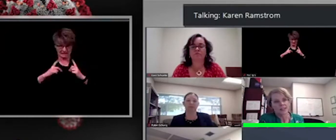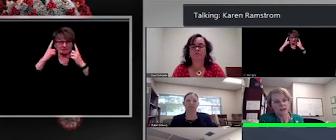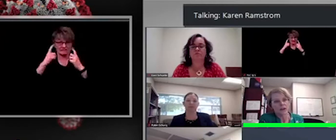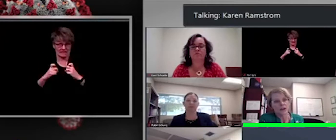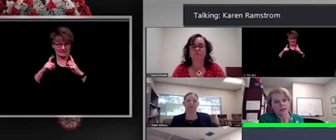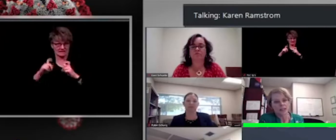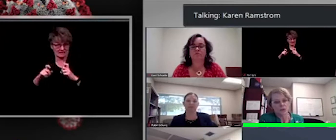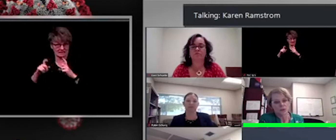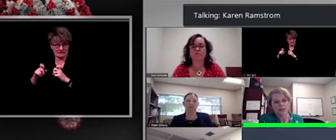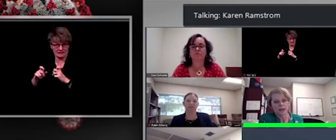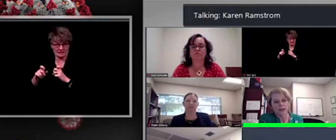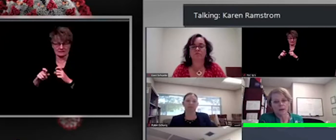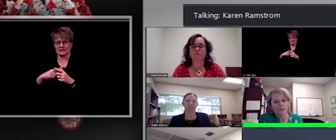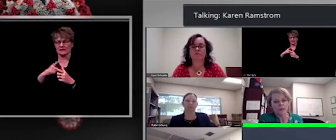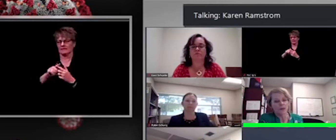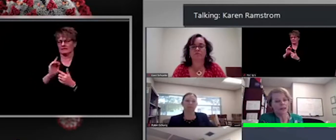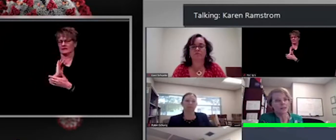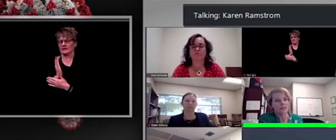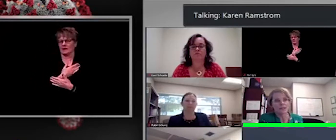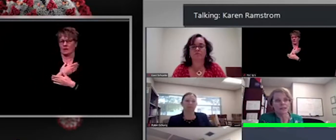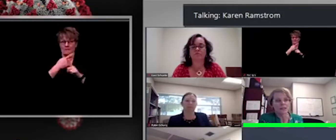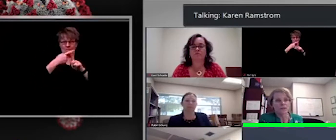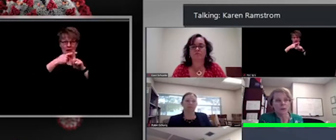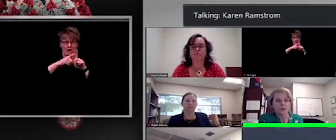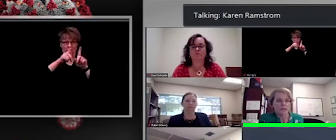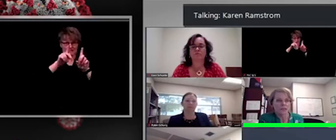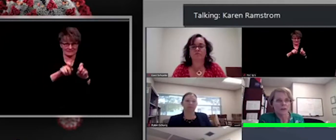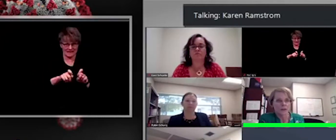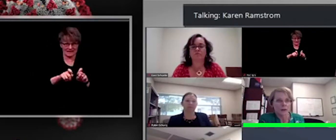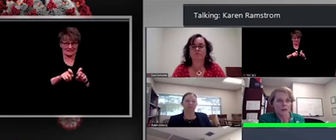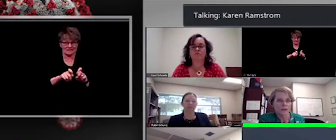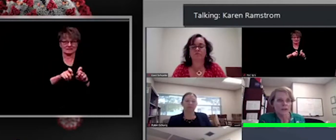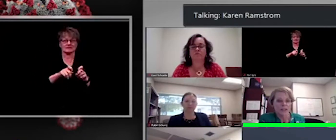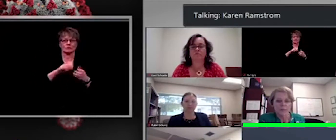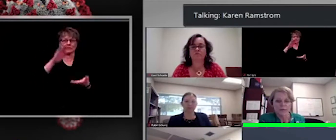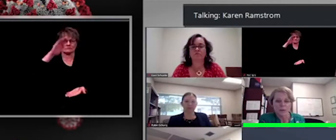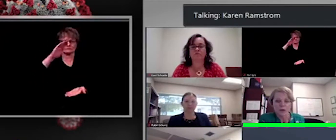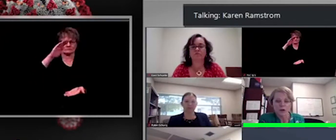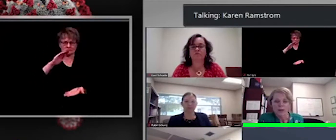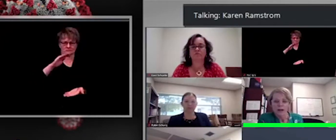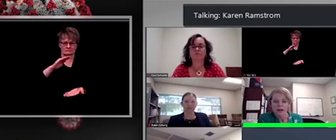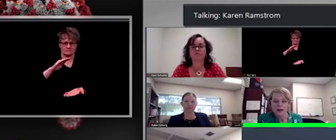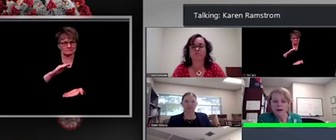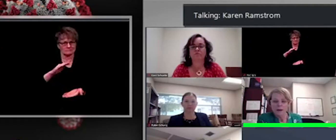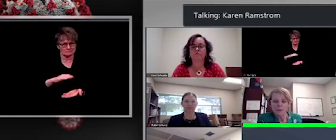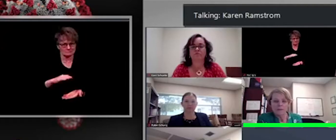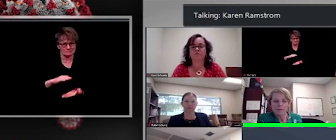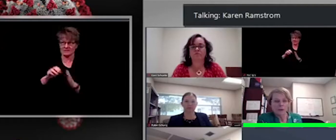down our case rate. That's an incentive built into the framework, the state framework. We